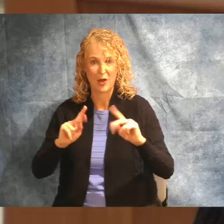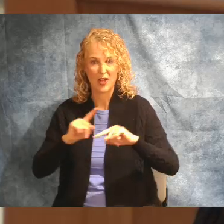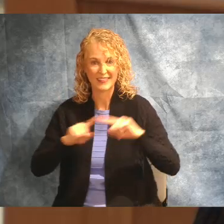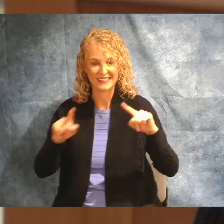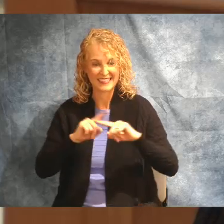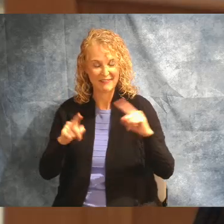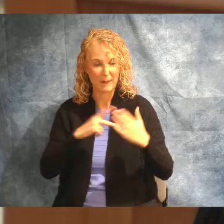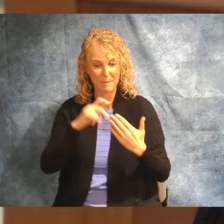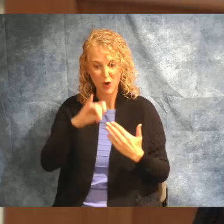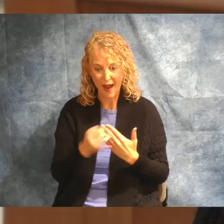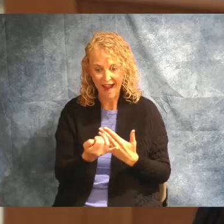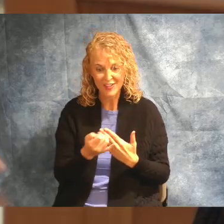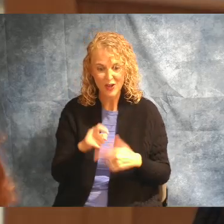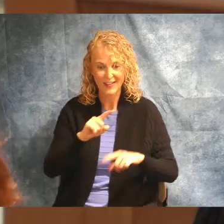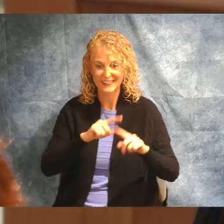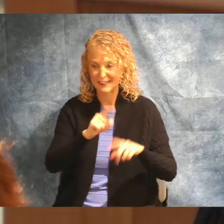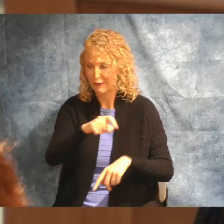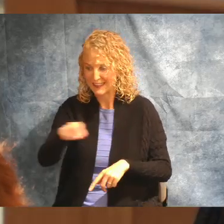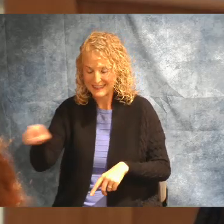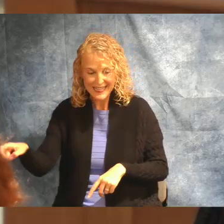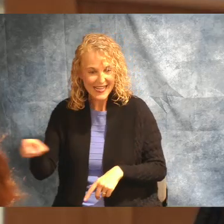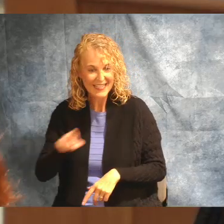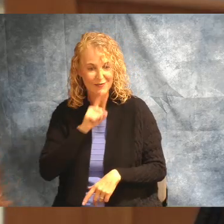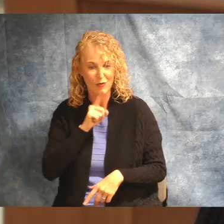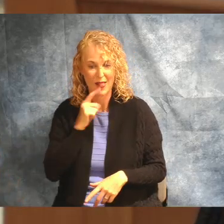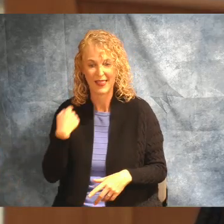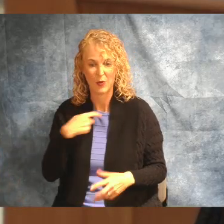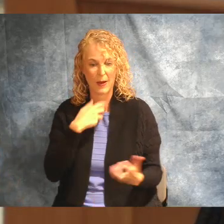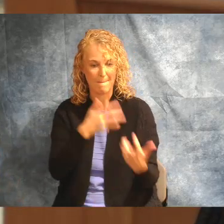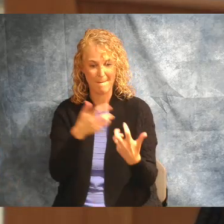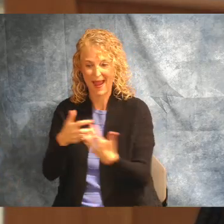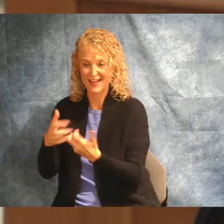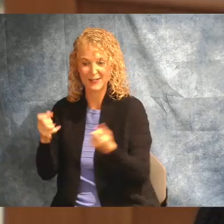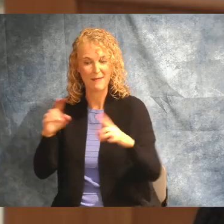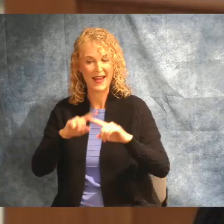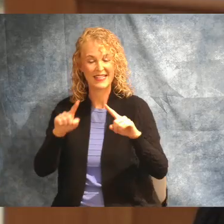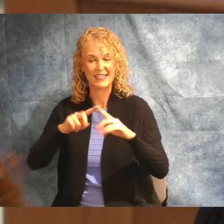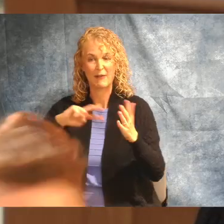all kinds of different needs in these different sectors. So, okay, that's very helpful. Thank you.